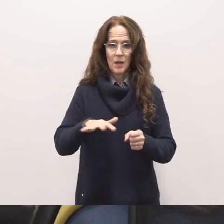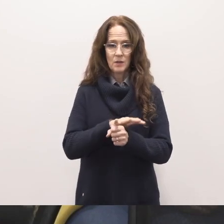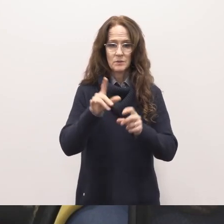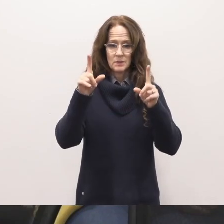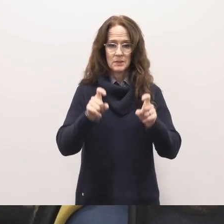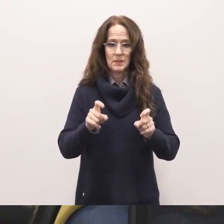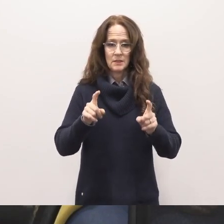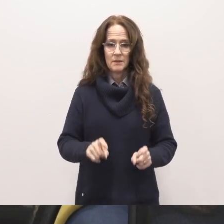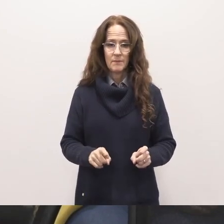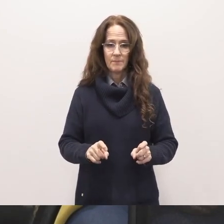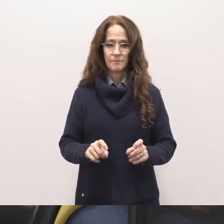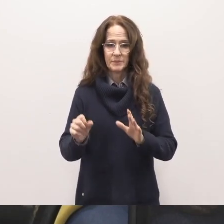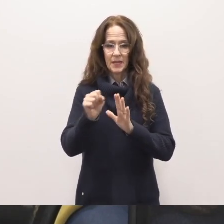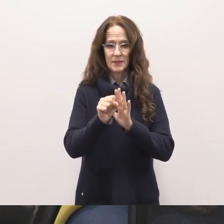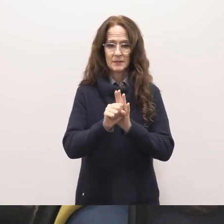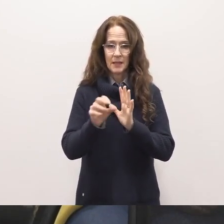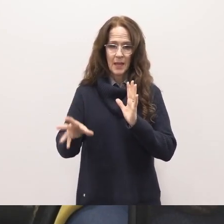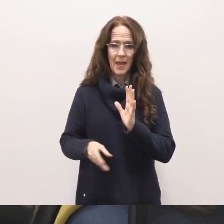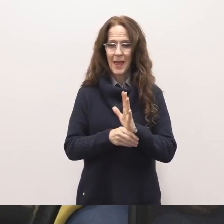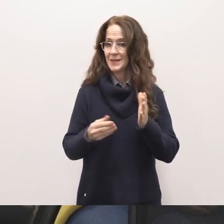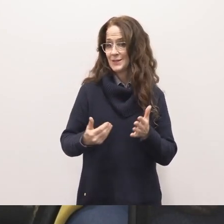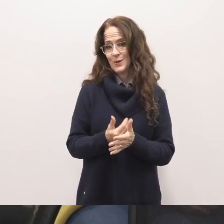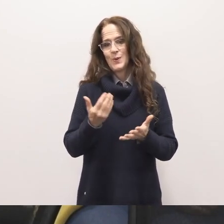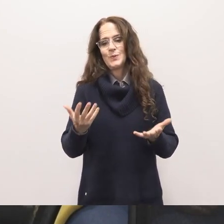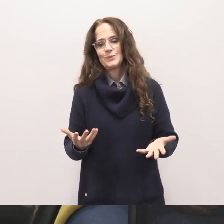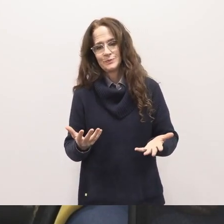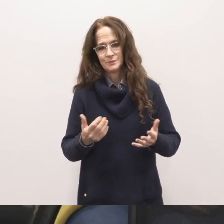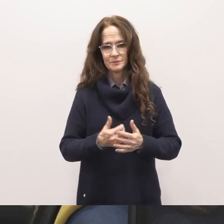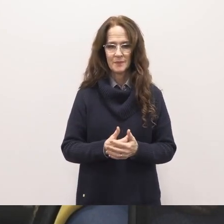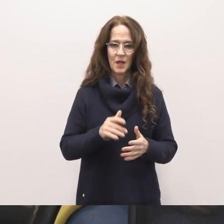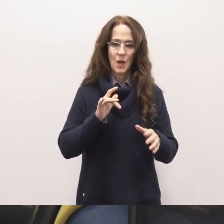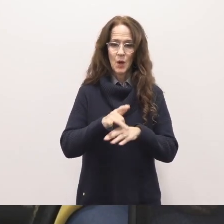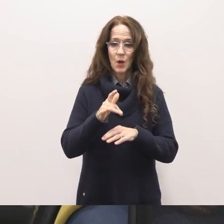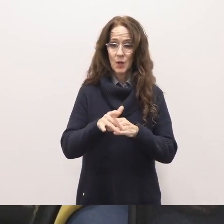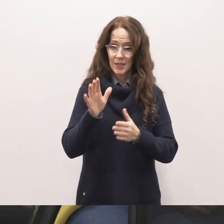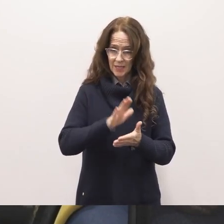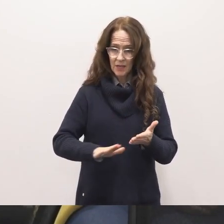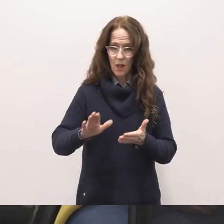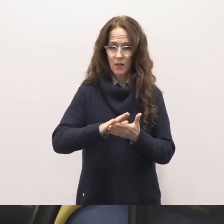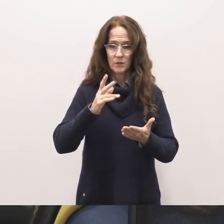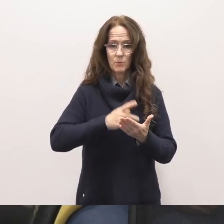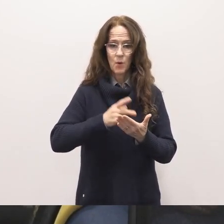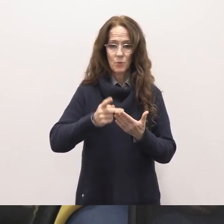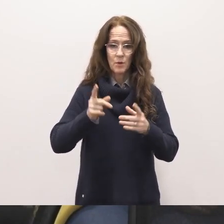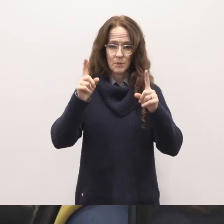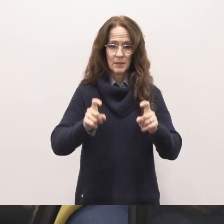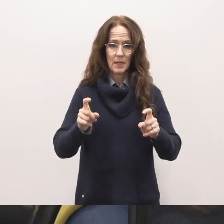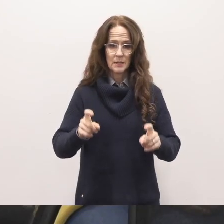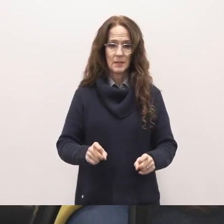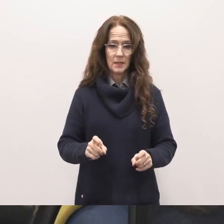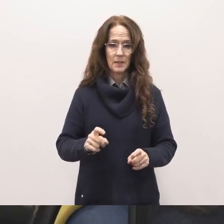The state adds something new. So early college program was tested this year, Proposition 28, which